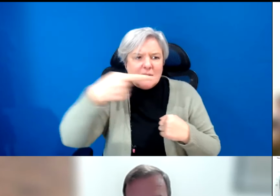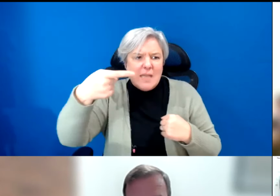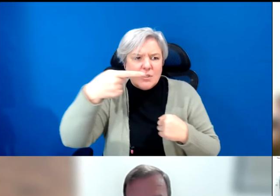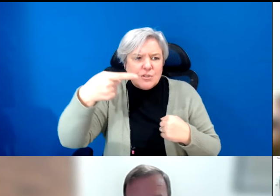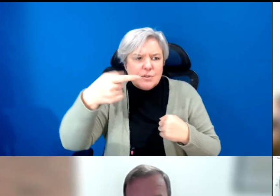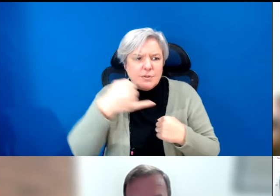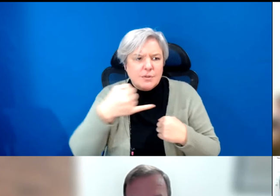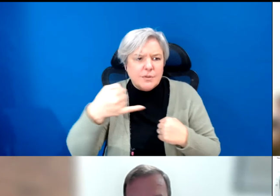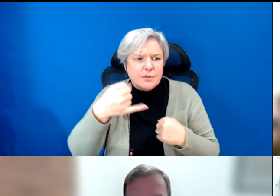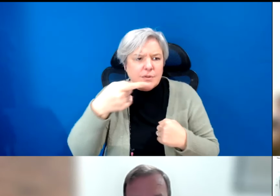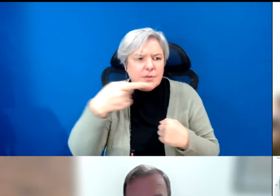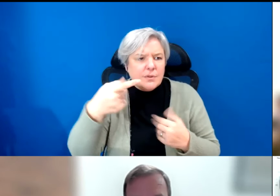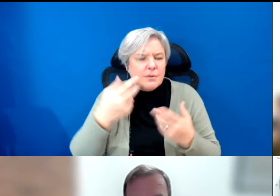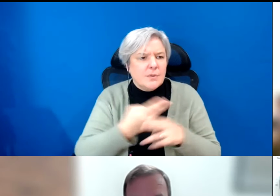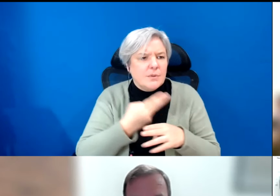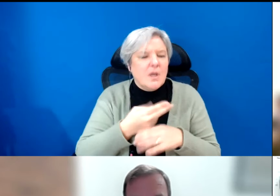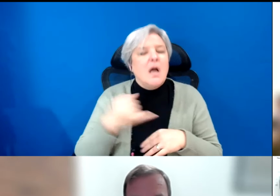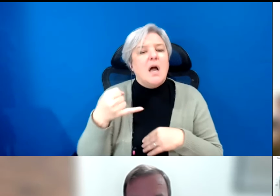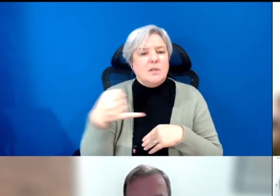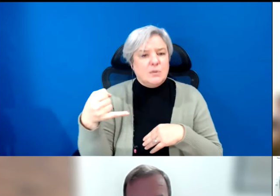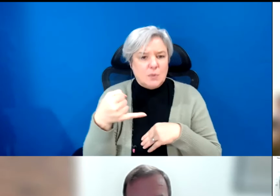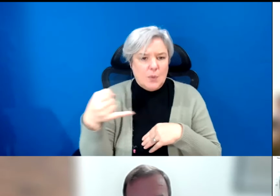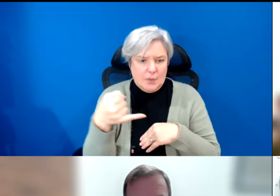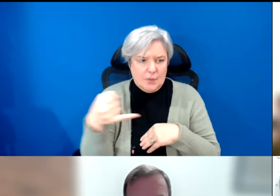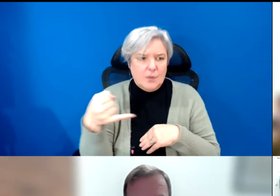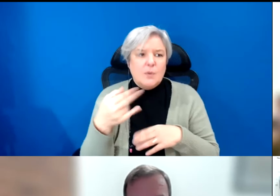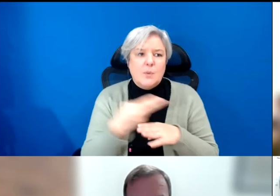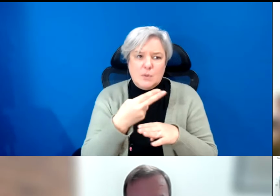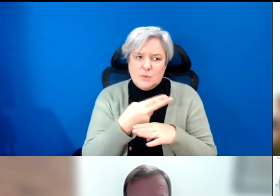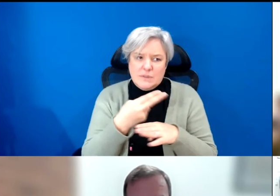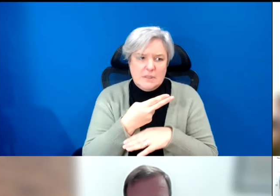So we did used underscores before. That was a previous practice.